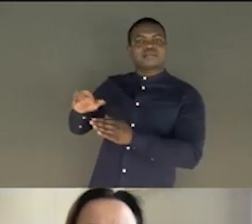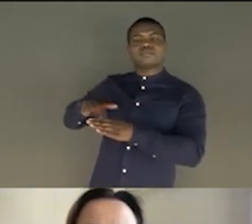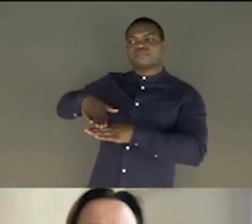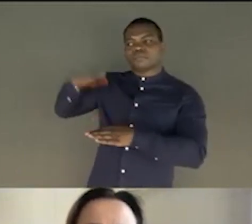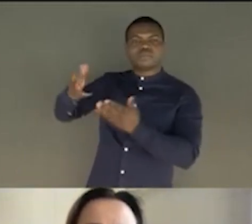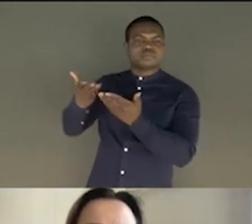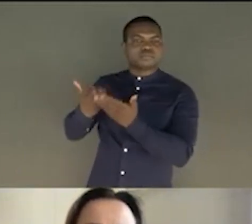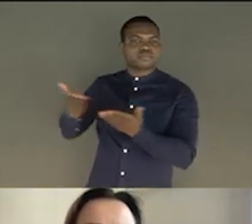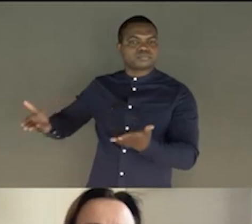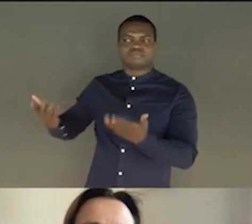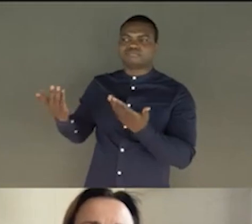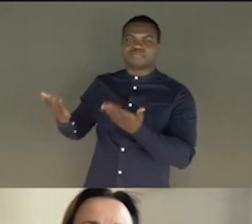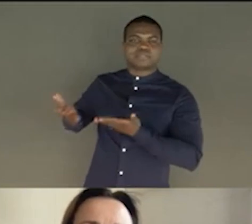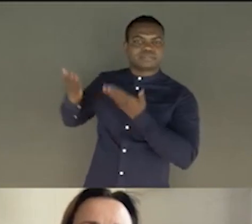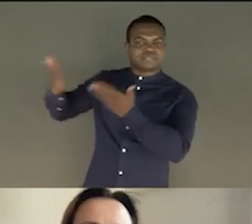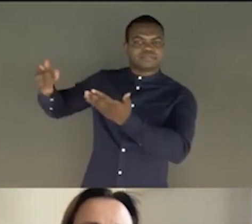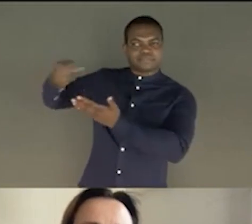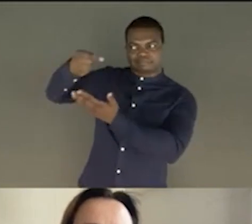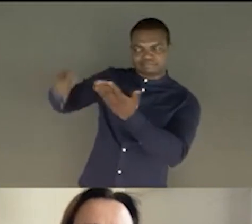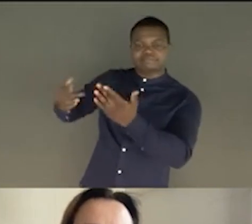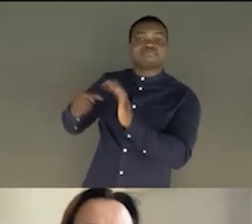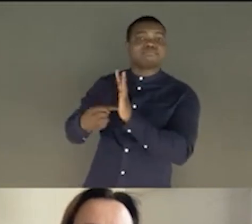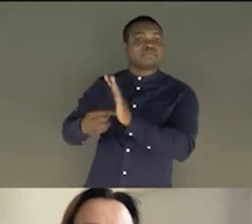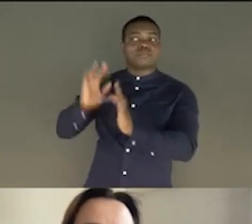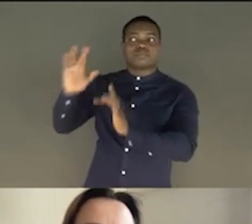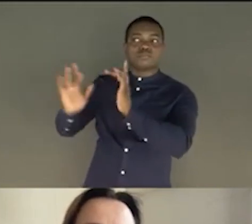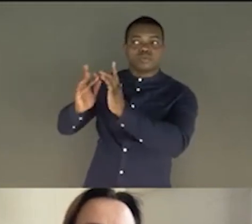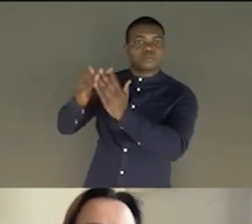As for the accessibility requirements, they are both aligned, so there will be no difference between